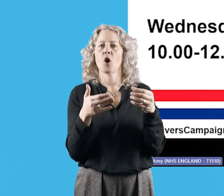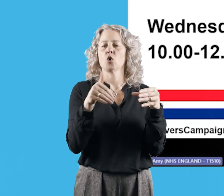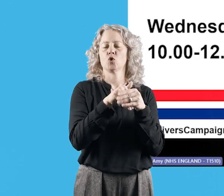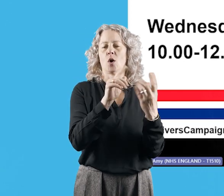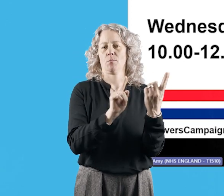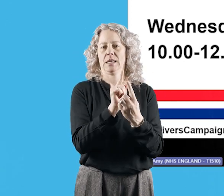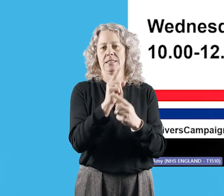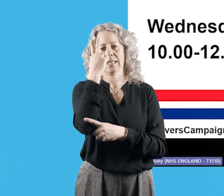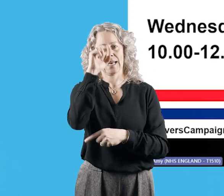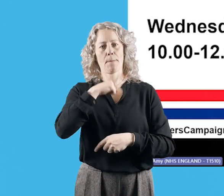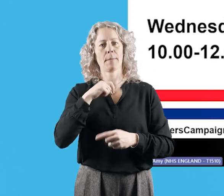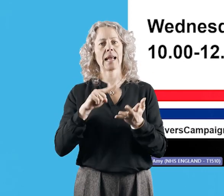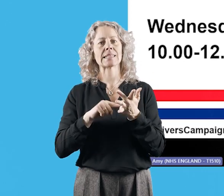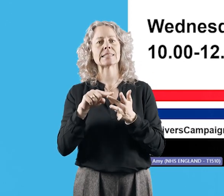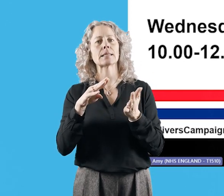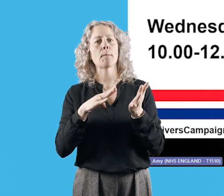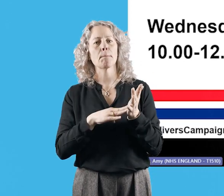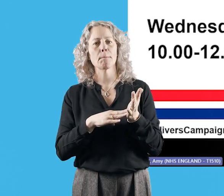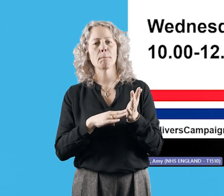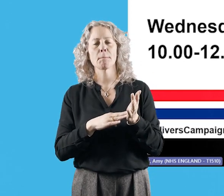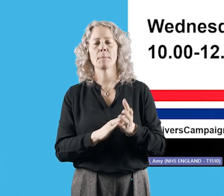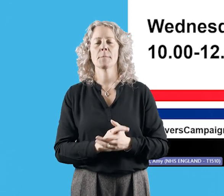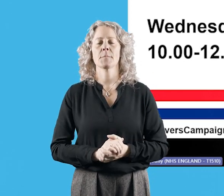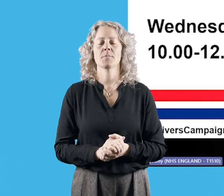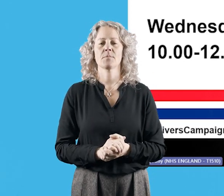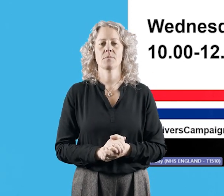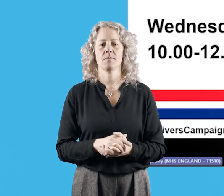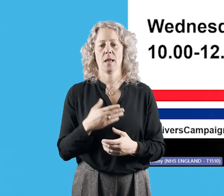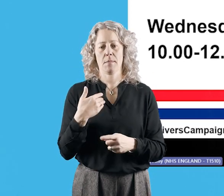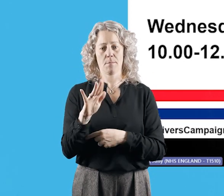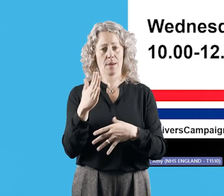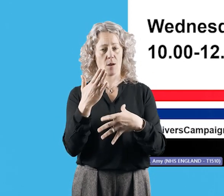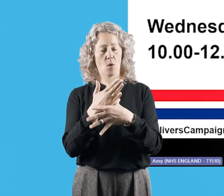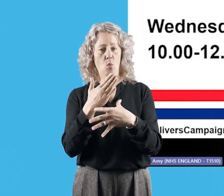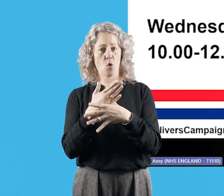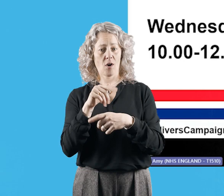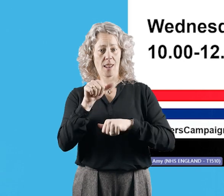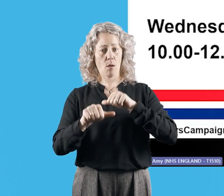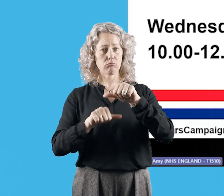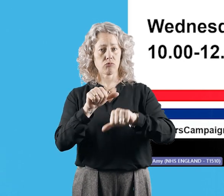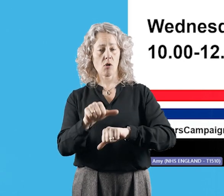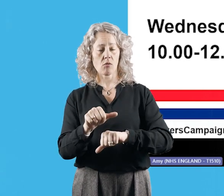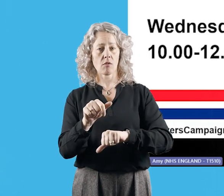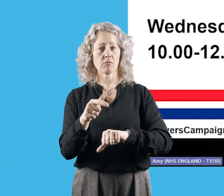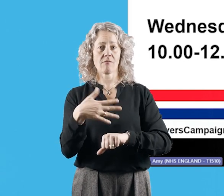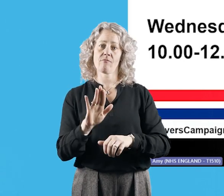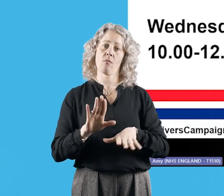So my name is Tim Devaney and I've been working with this programme since the very beginning